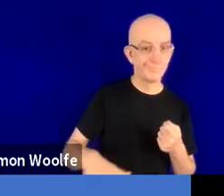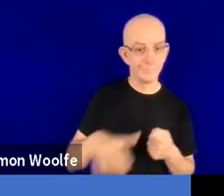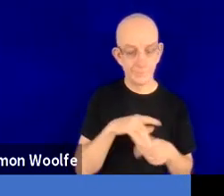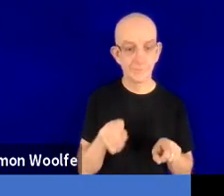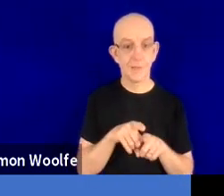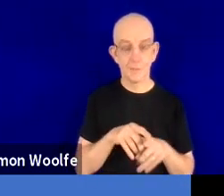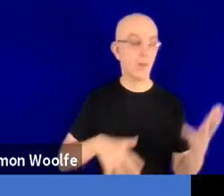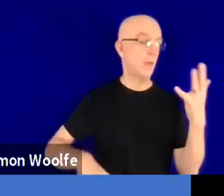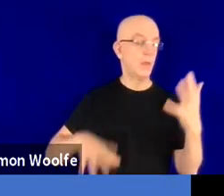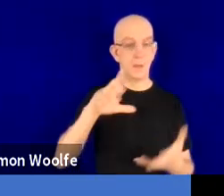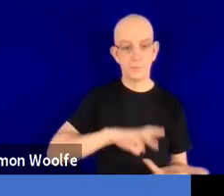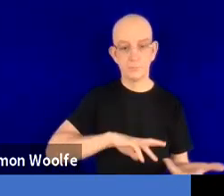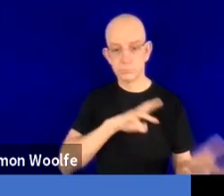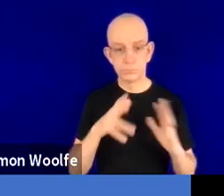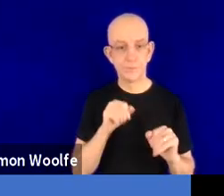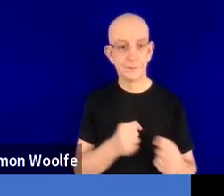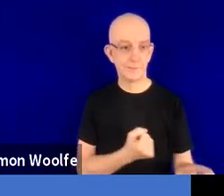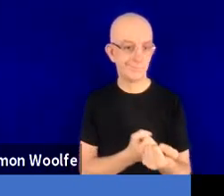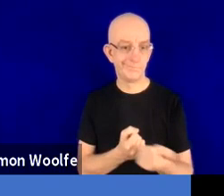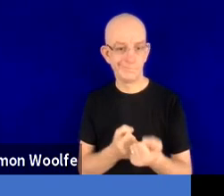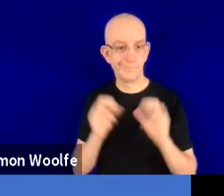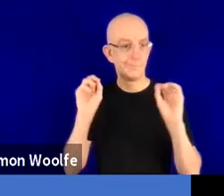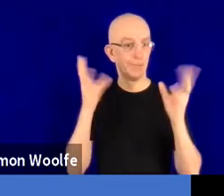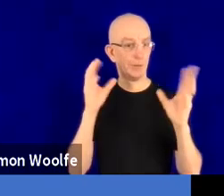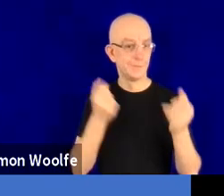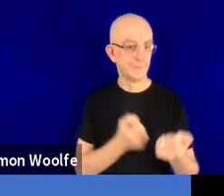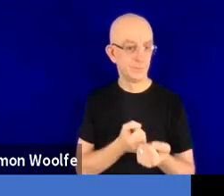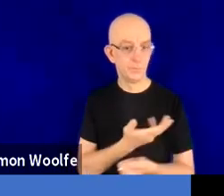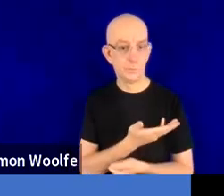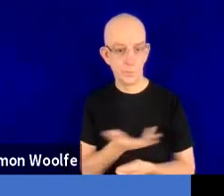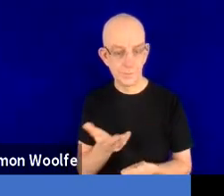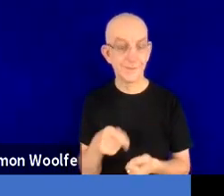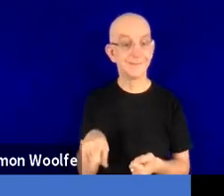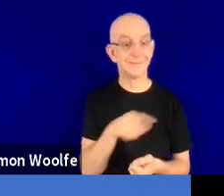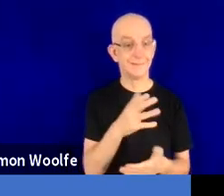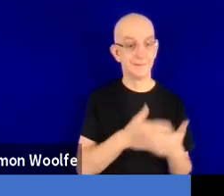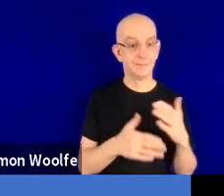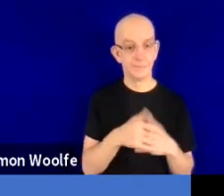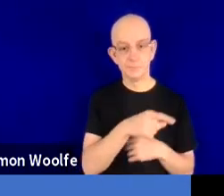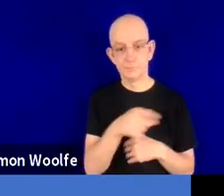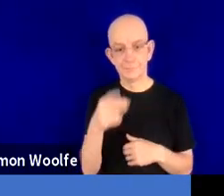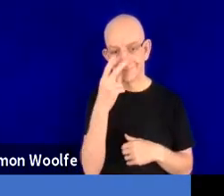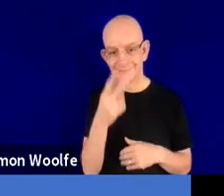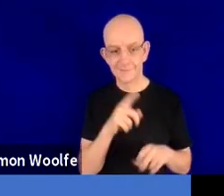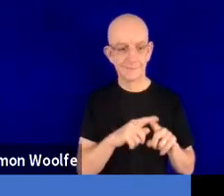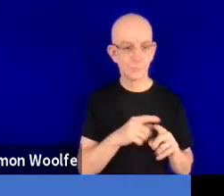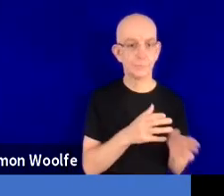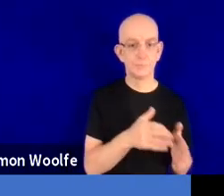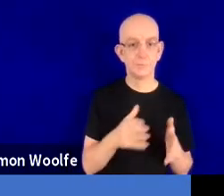And it's very important, the first that social protection systems in their policies in legislation recognize